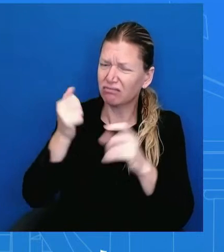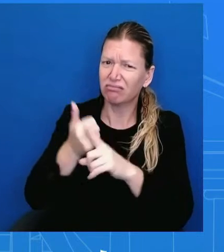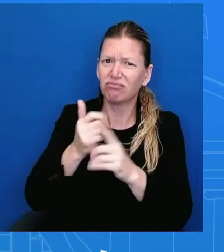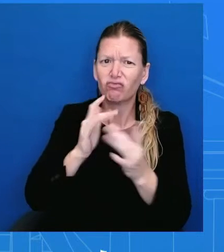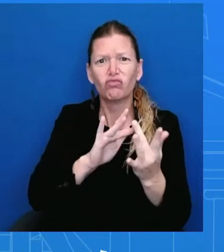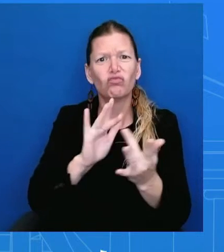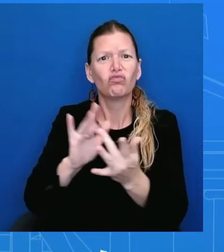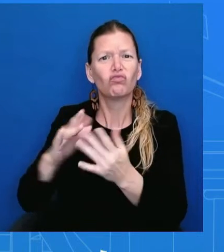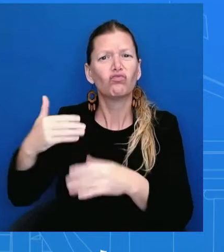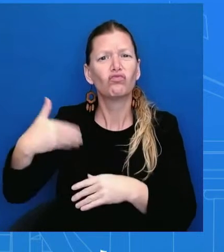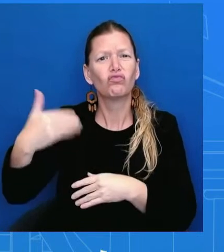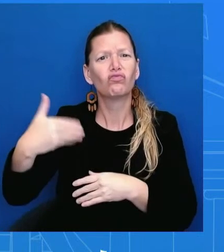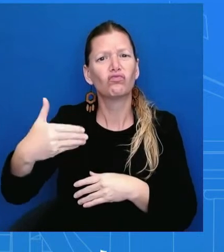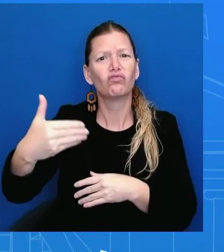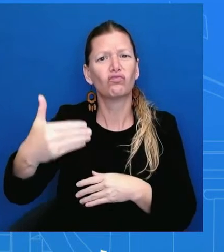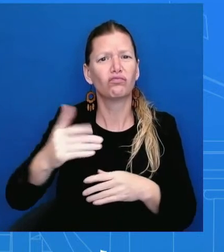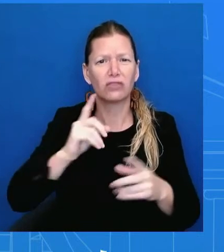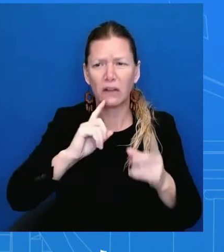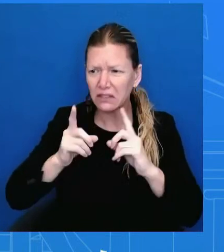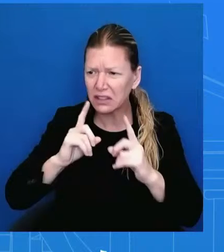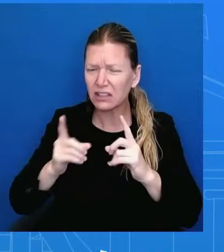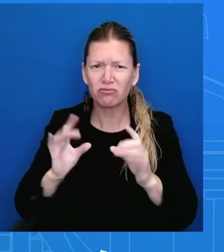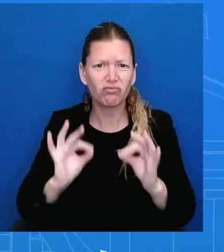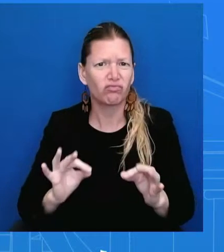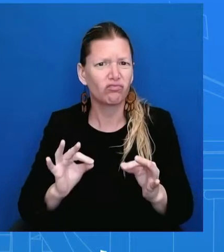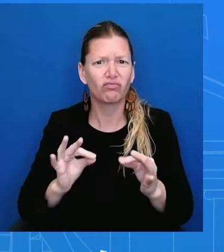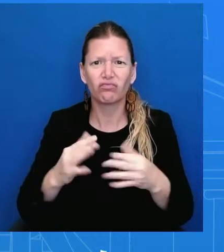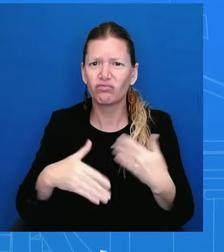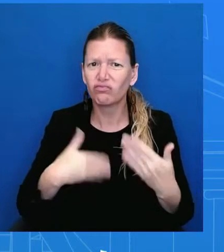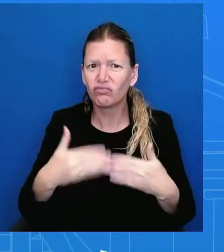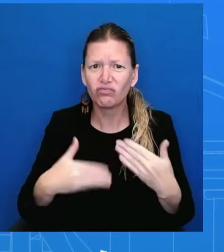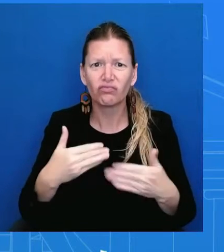Leader Jeffries, that went almost for an hour. The president said that himself.